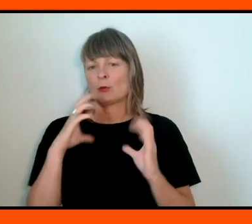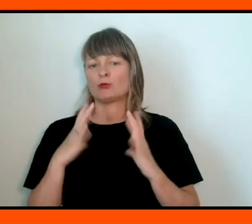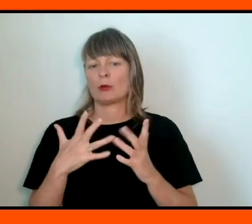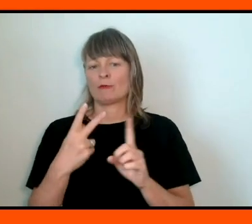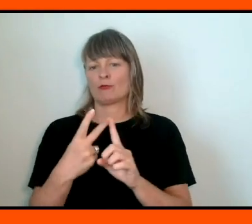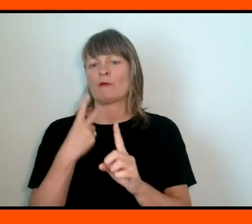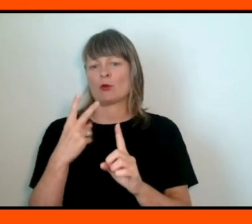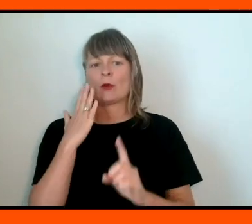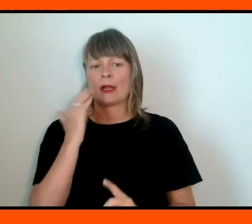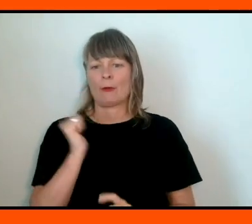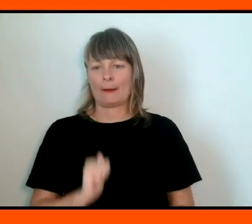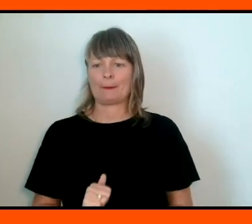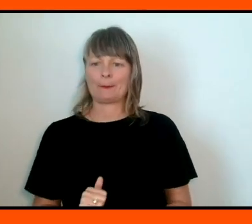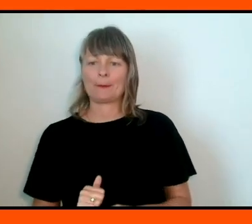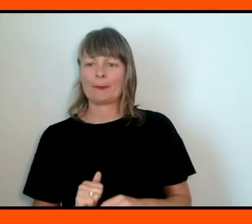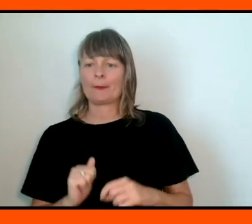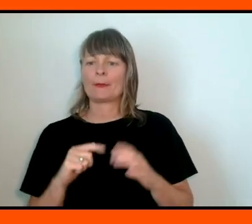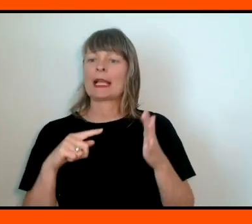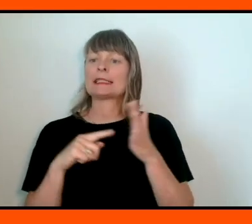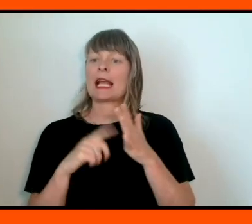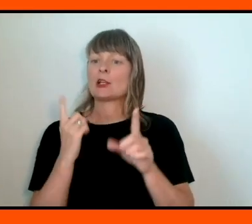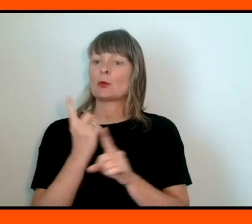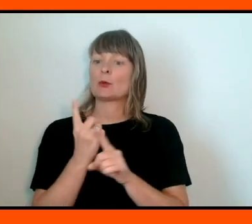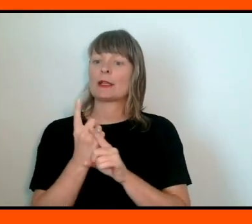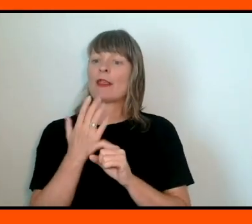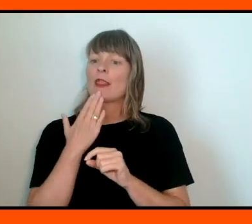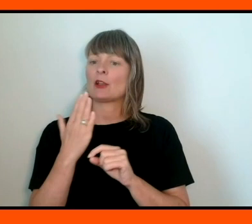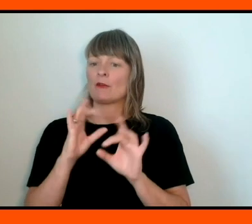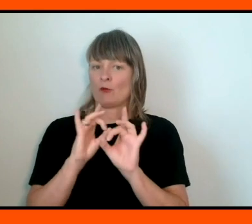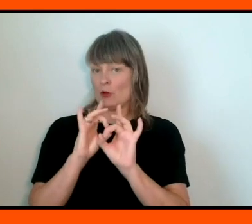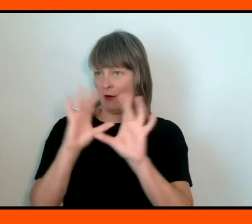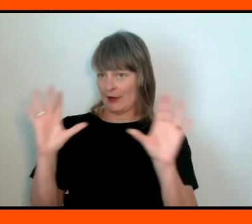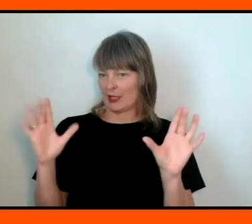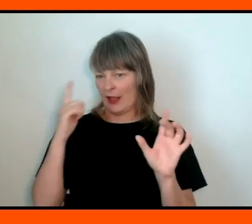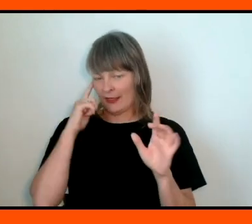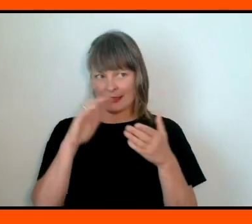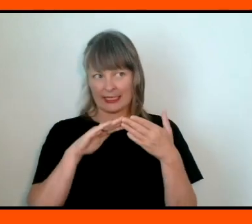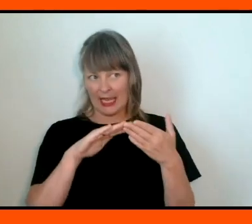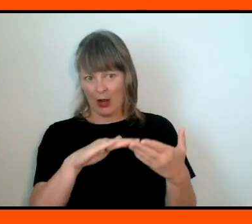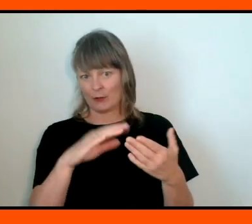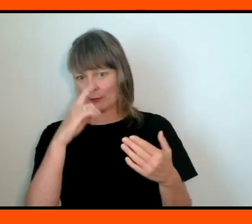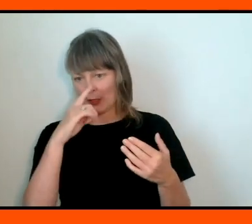Thank you for that clarification. I think that’s helped increase the understanding,